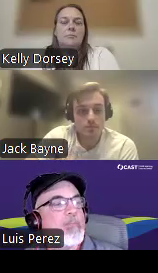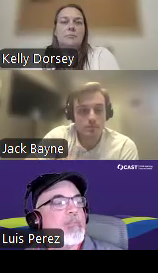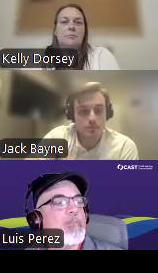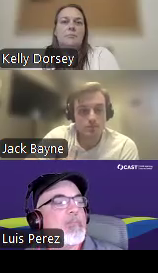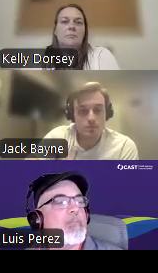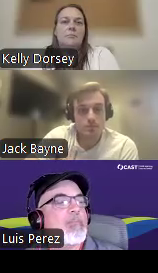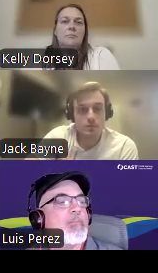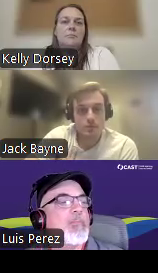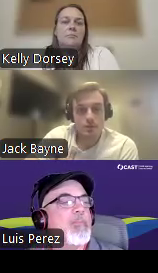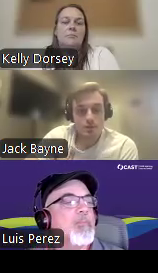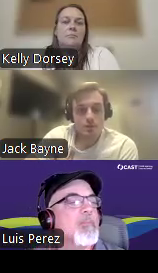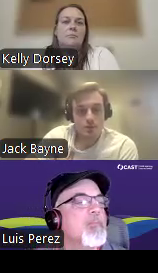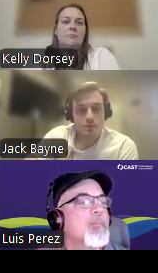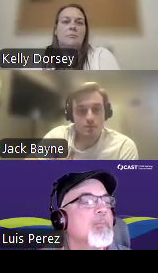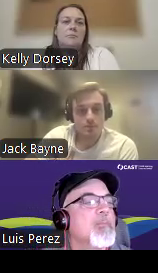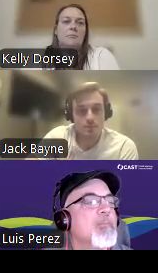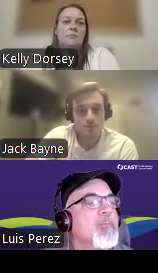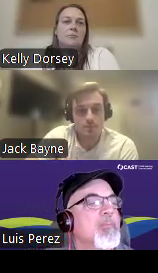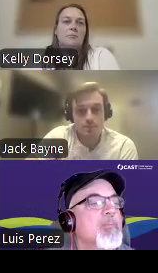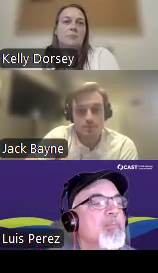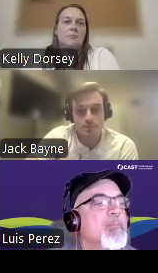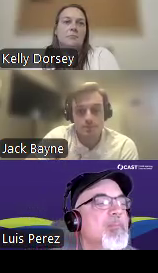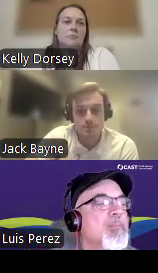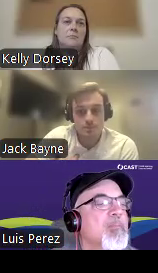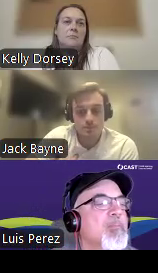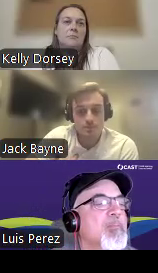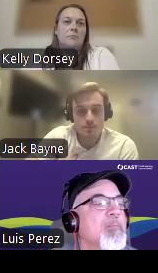mind sending that. I will try to get something so we can get some more of these questions answered,